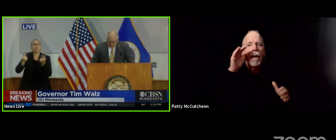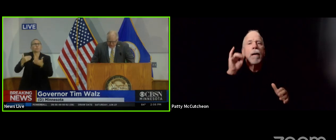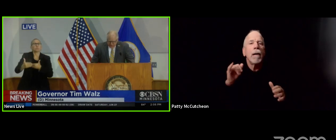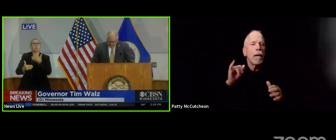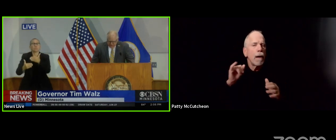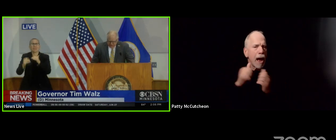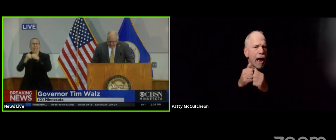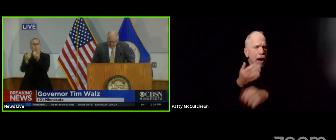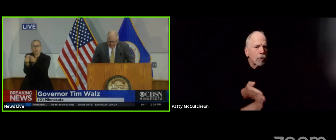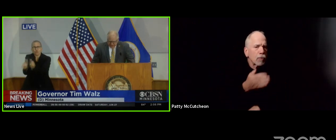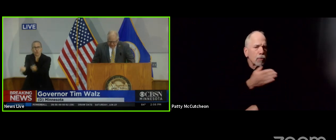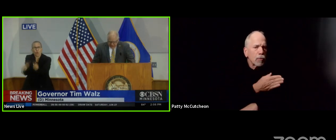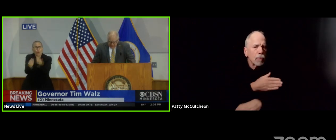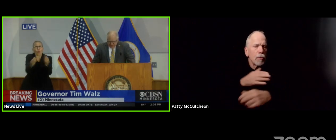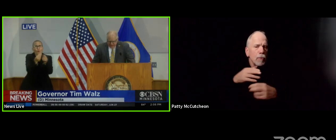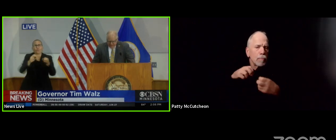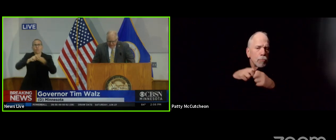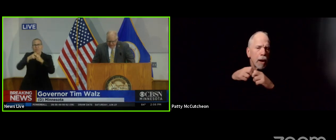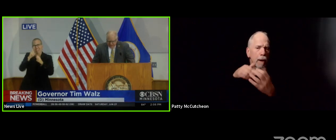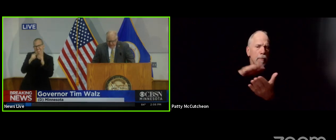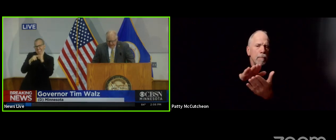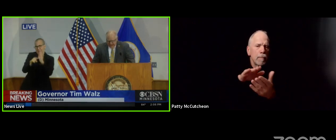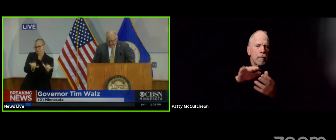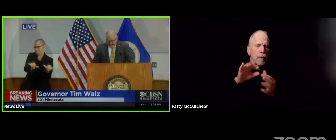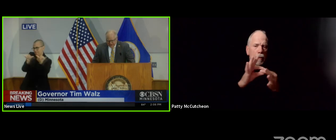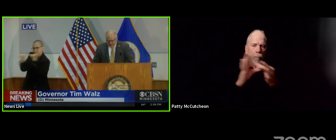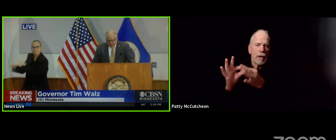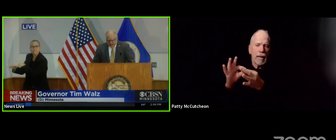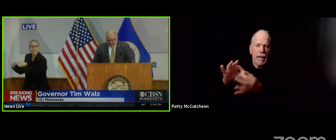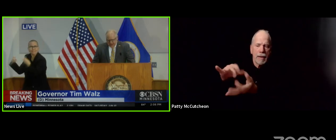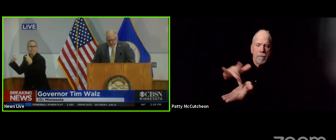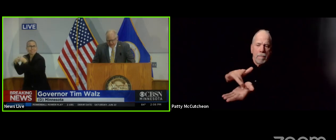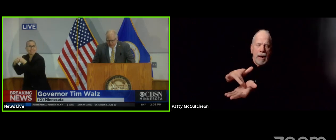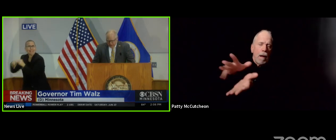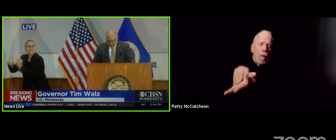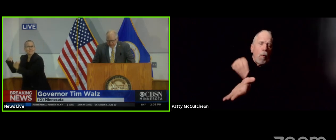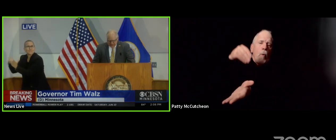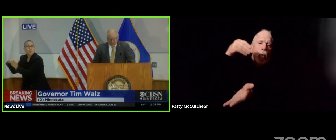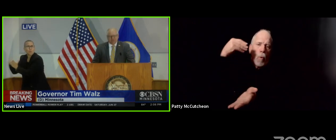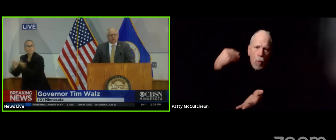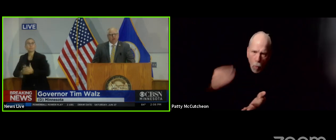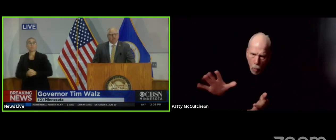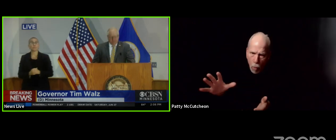SHOULD VISIT MN INSULIN.ORG TO SEE IF THEY QUALIFY AND LEARN